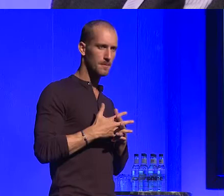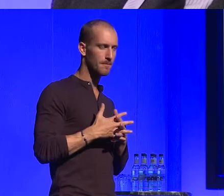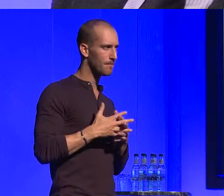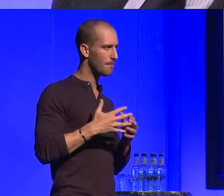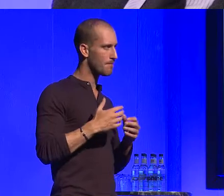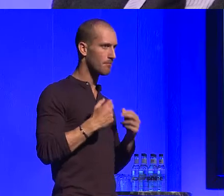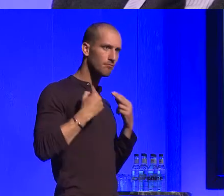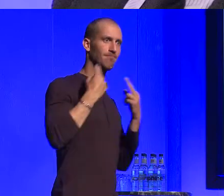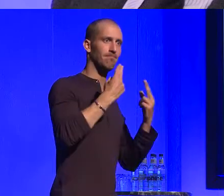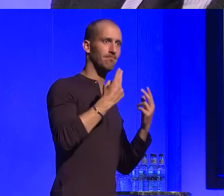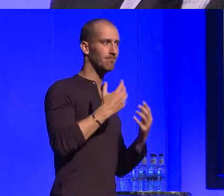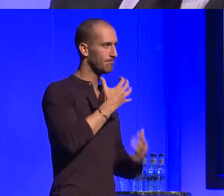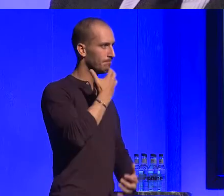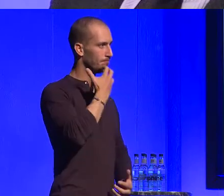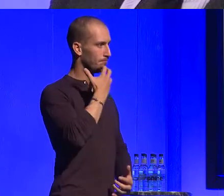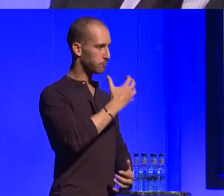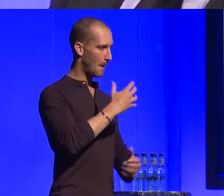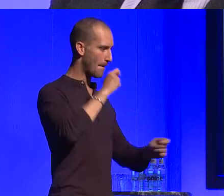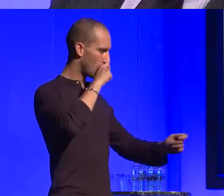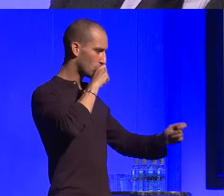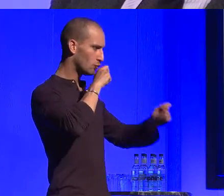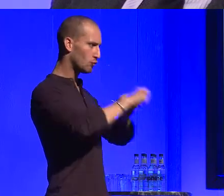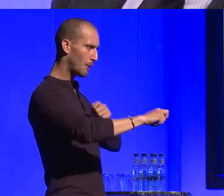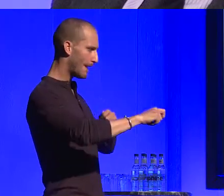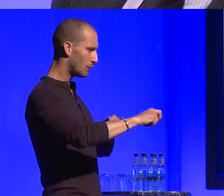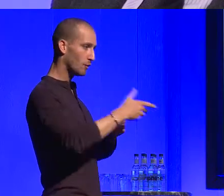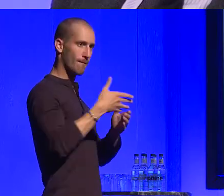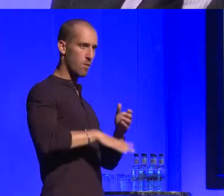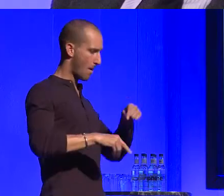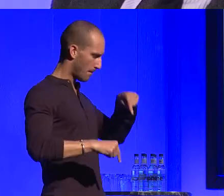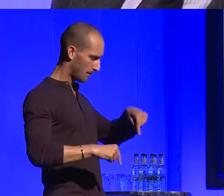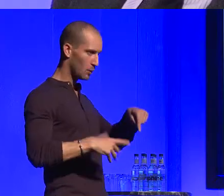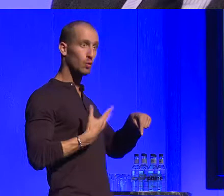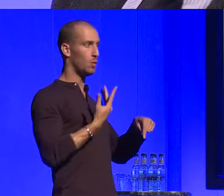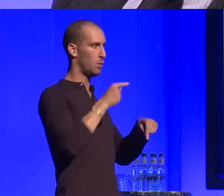a really big change within the health service. It is a major challenge.